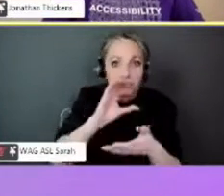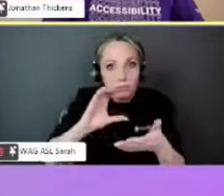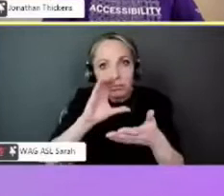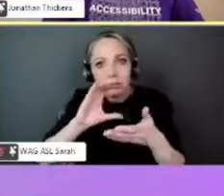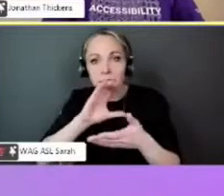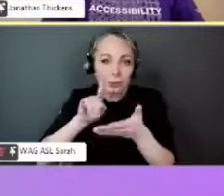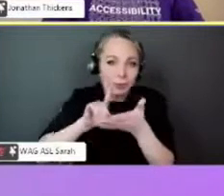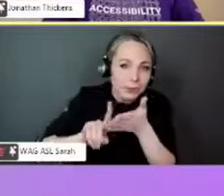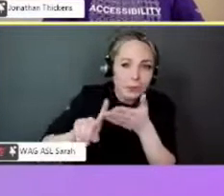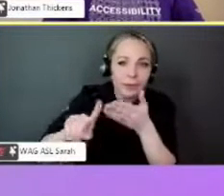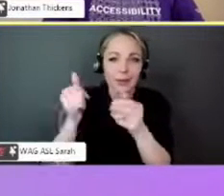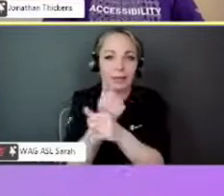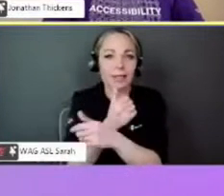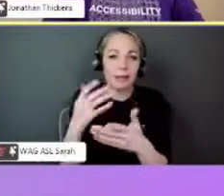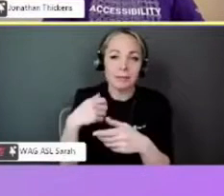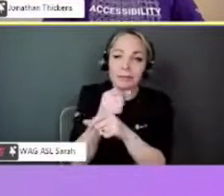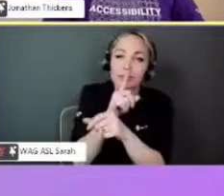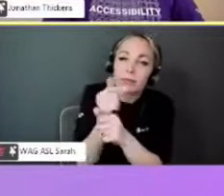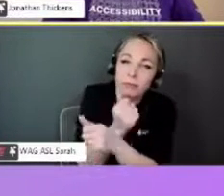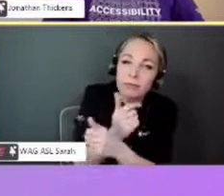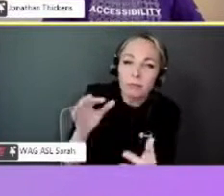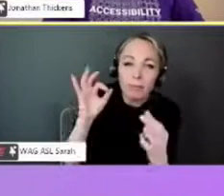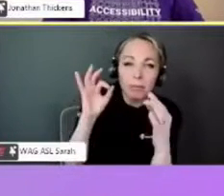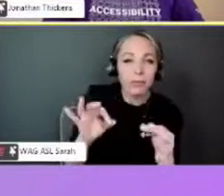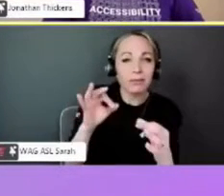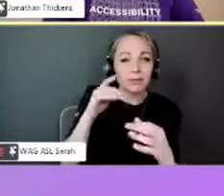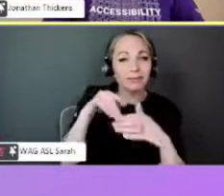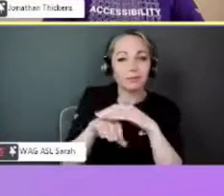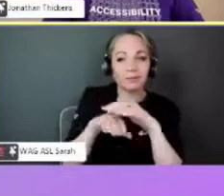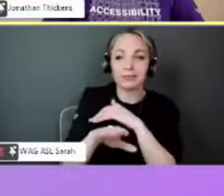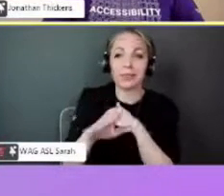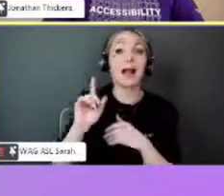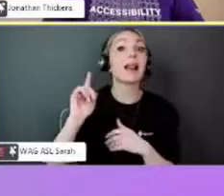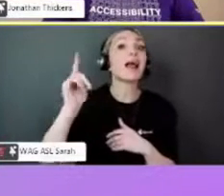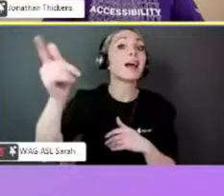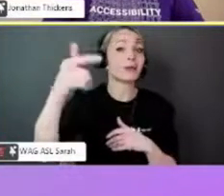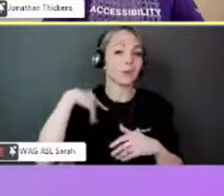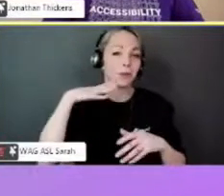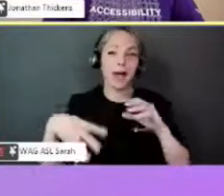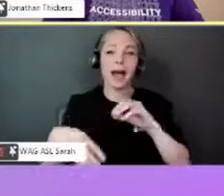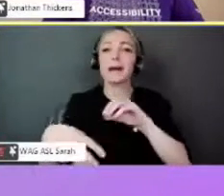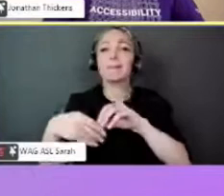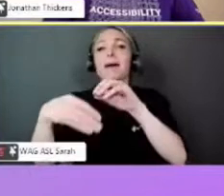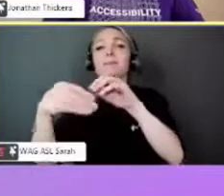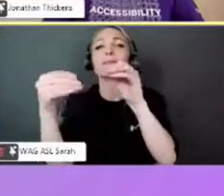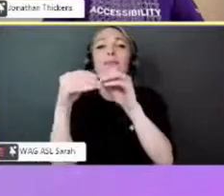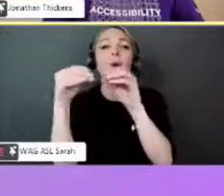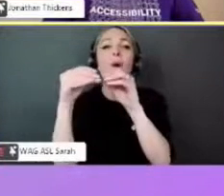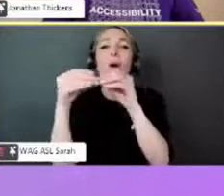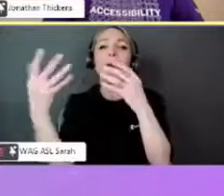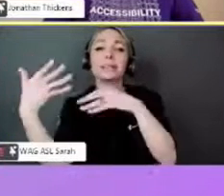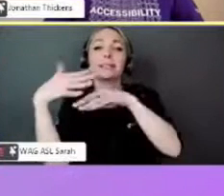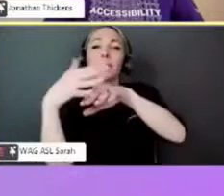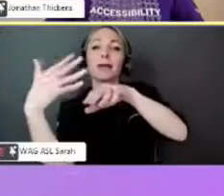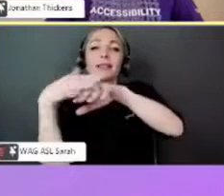We're planning on adding more gating integrations in the future based on user demand. If there's an integration you're looking for, definitely let us know.